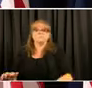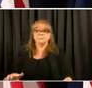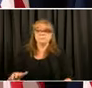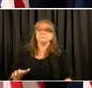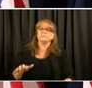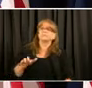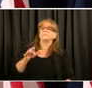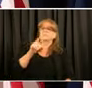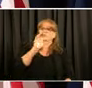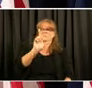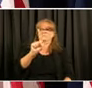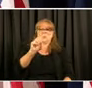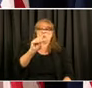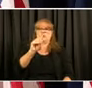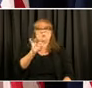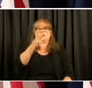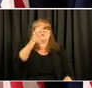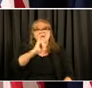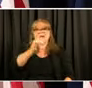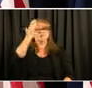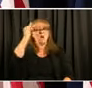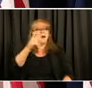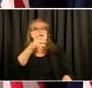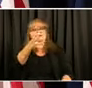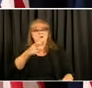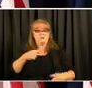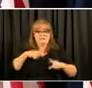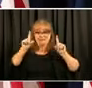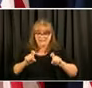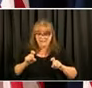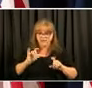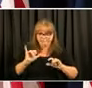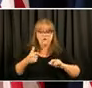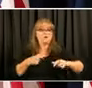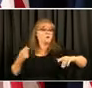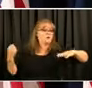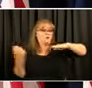then we will return to normal a lot sooner rather than later so that's the update today it's in your